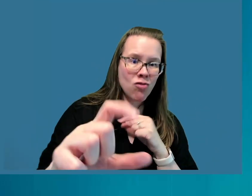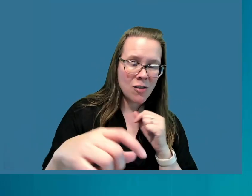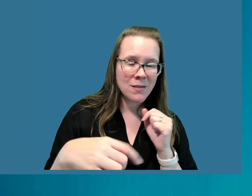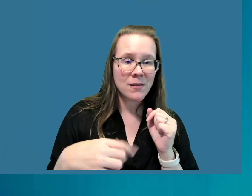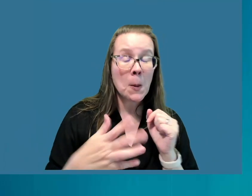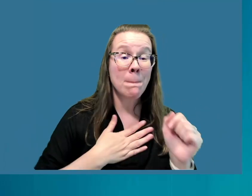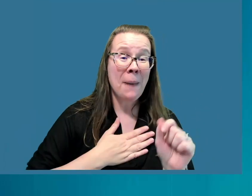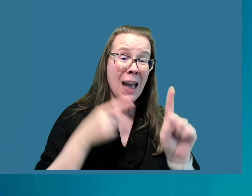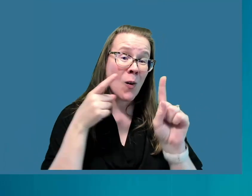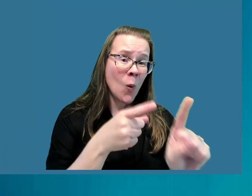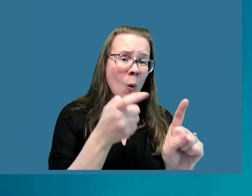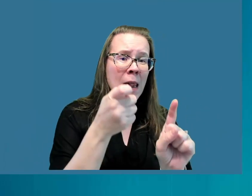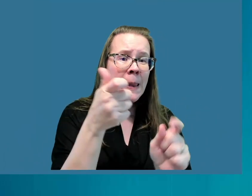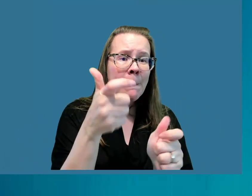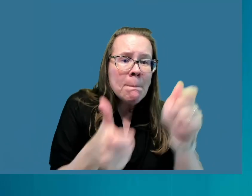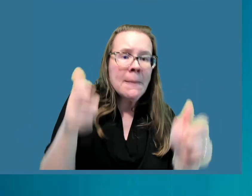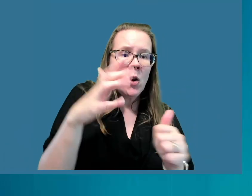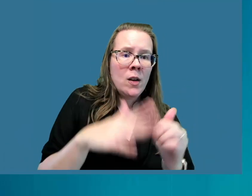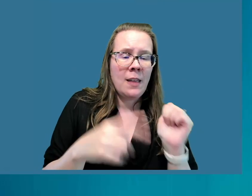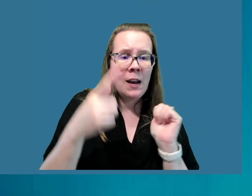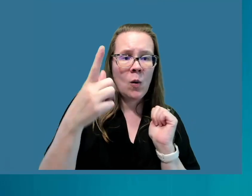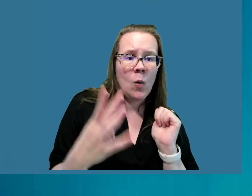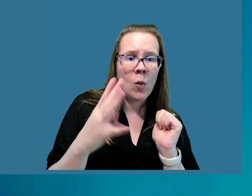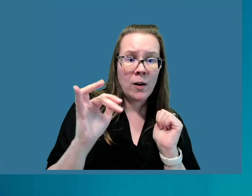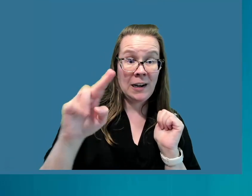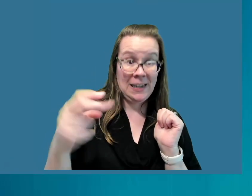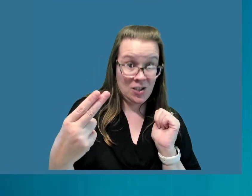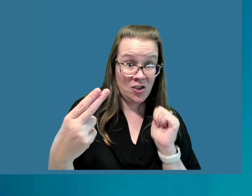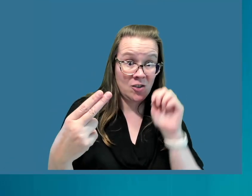Now, for the best sugar cookies--they're pretty thick. Not so thick that they're hard to cook,